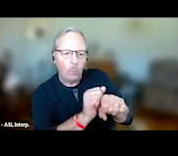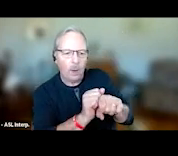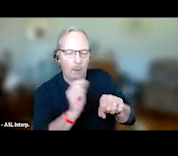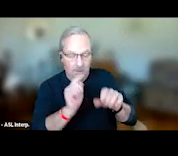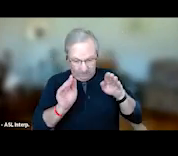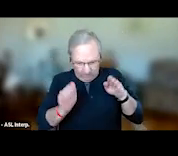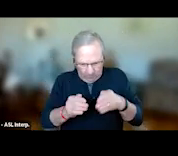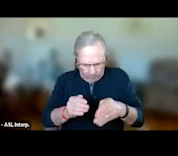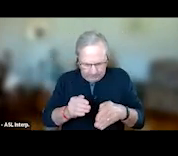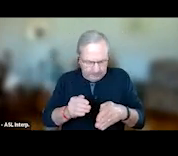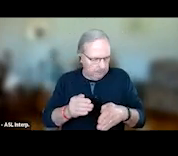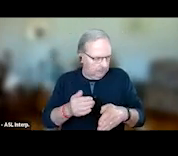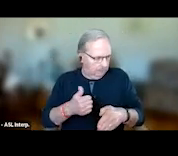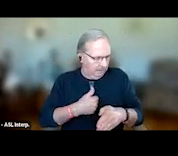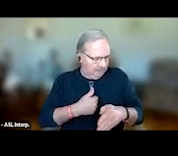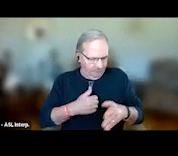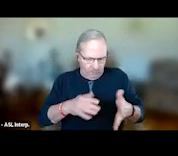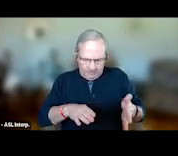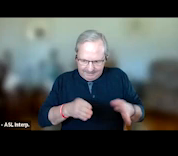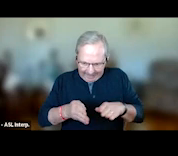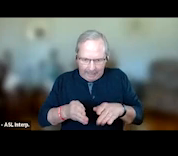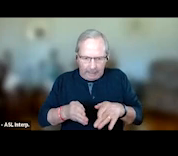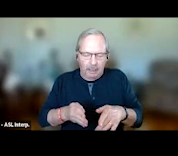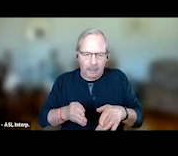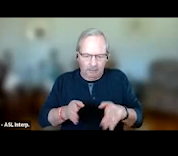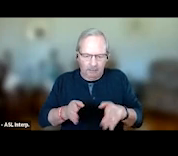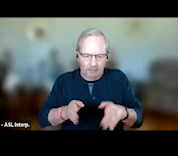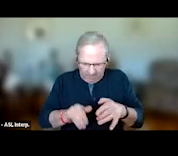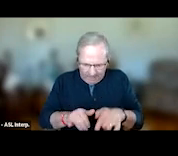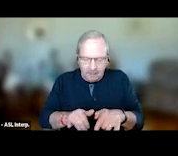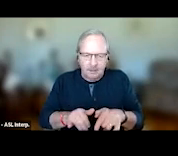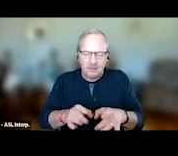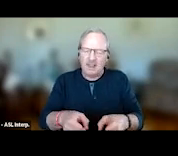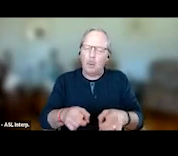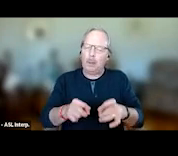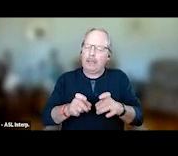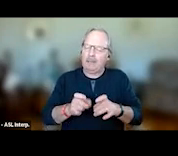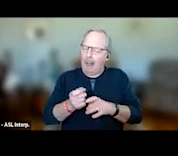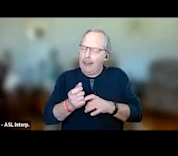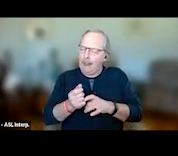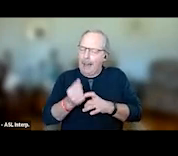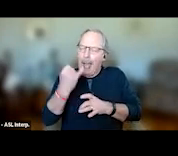that I'm going to die, right? So this can kind of give us a little glimpse into what it might be like for someone